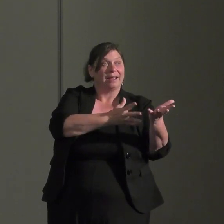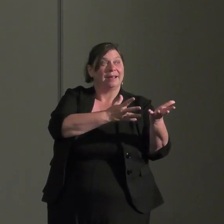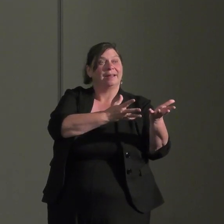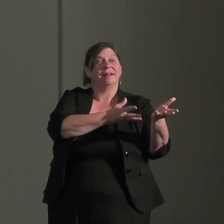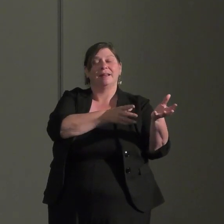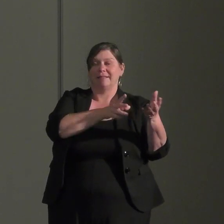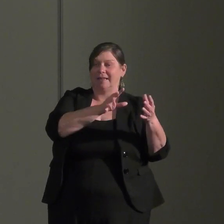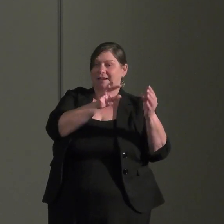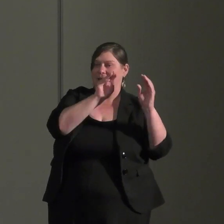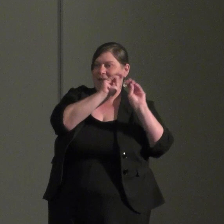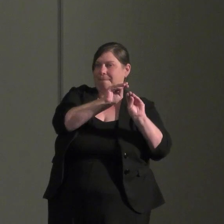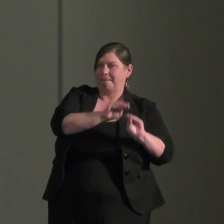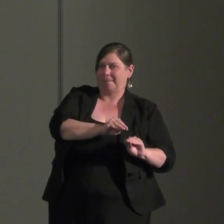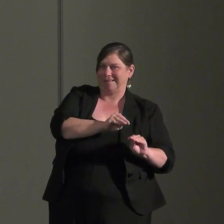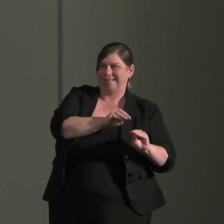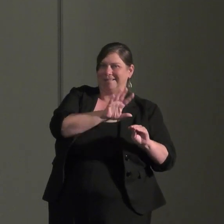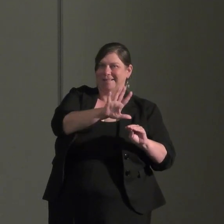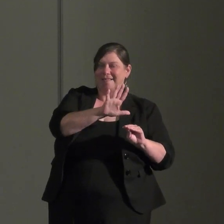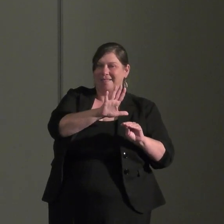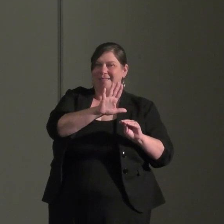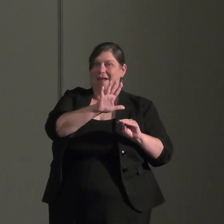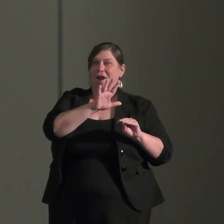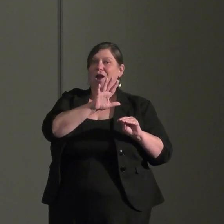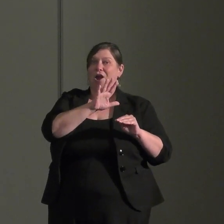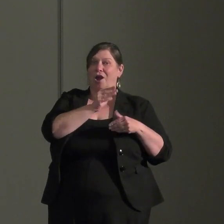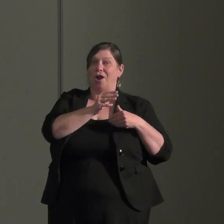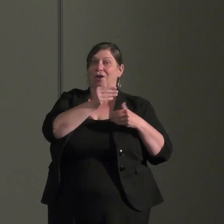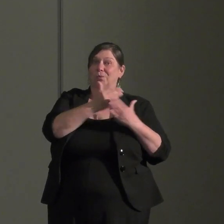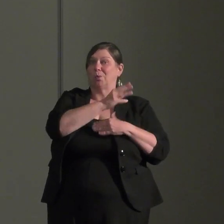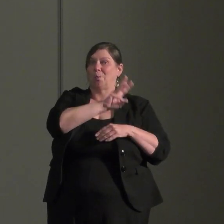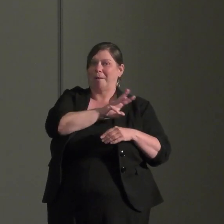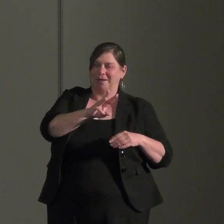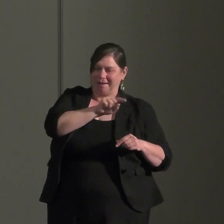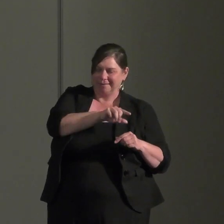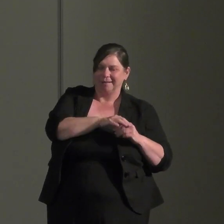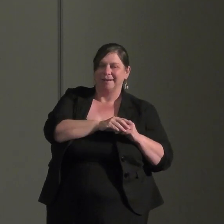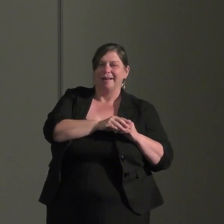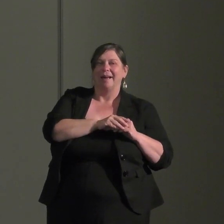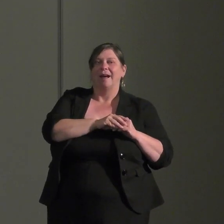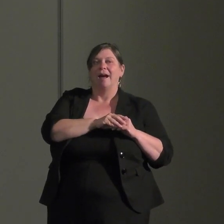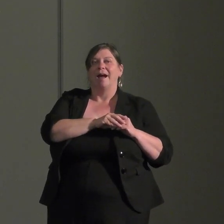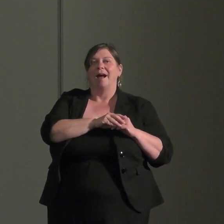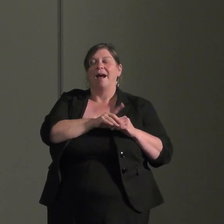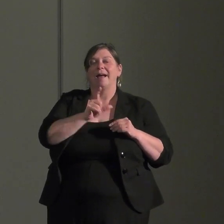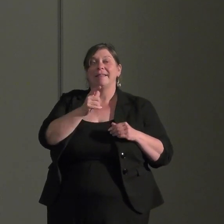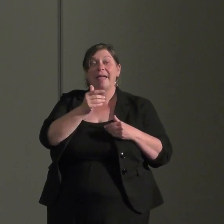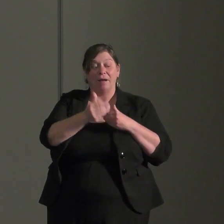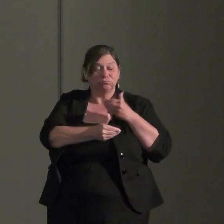started to put it into prototypes of the new website they went through many